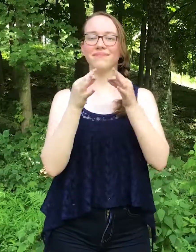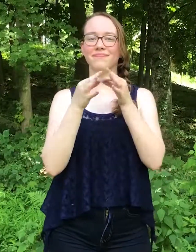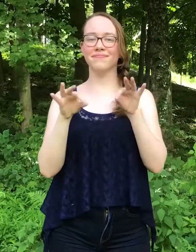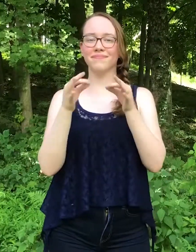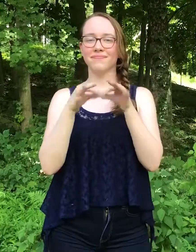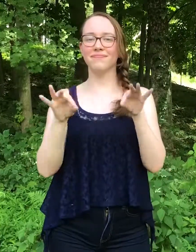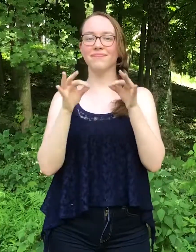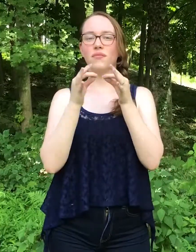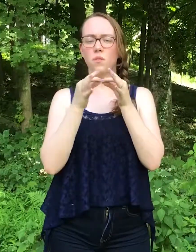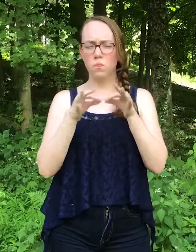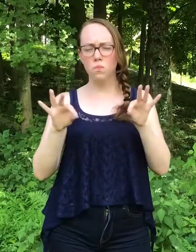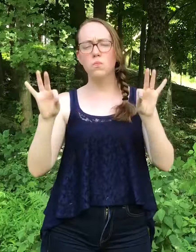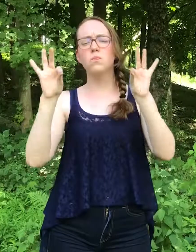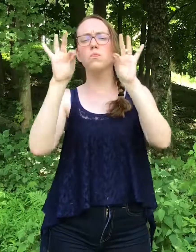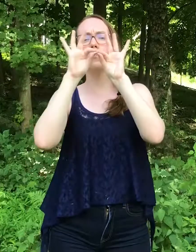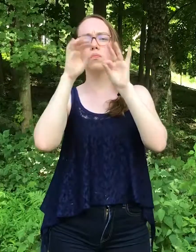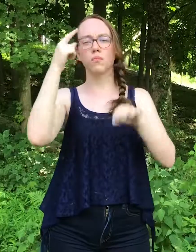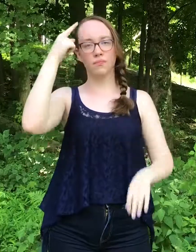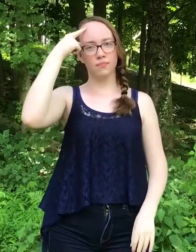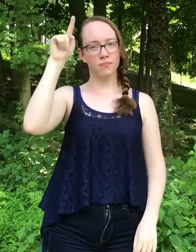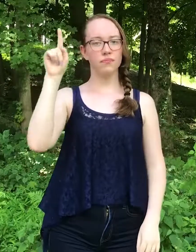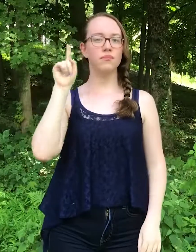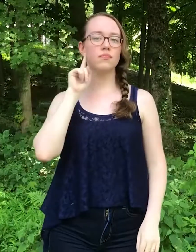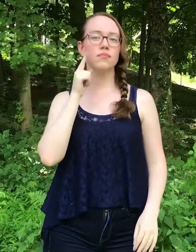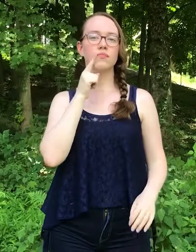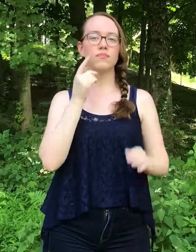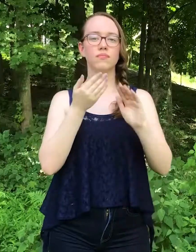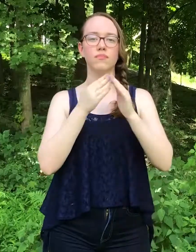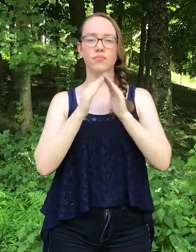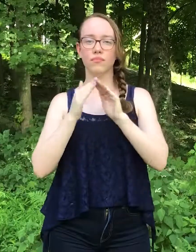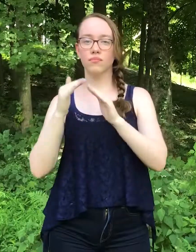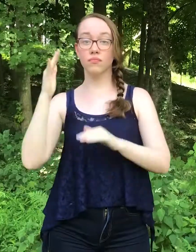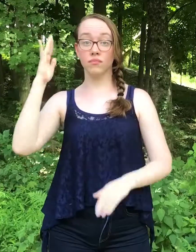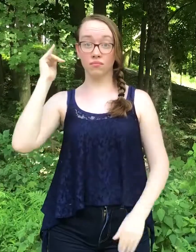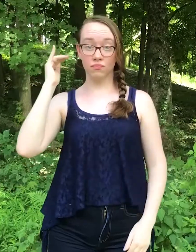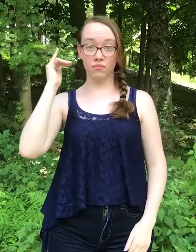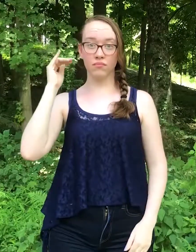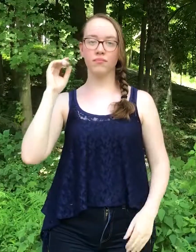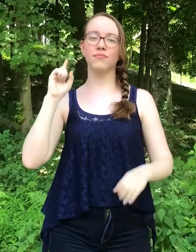Closed captioning is important for the Deaf community because